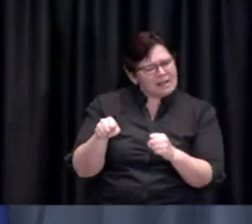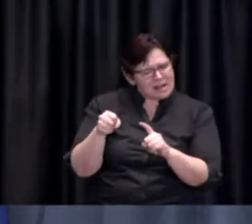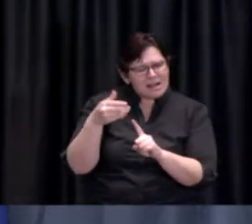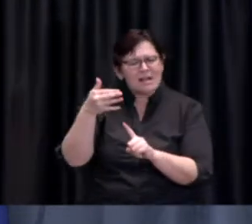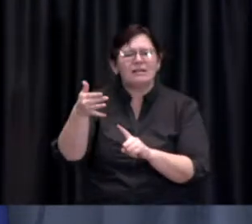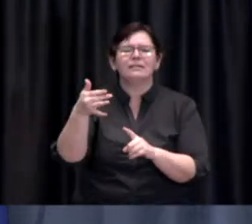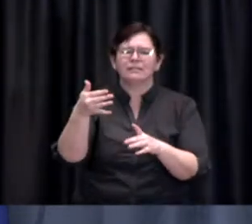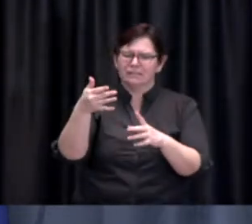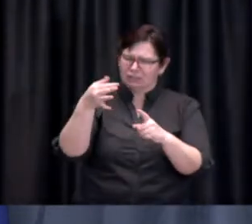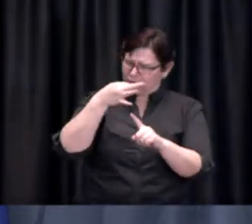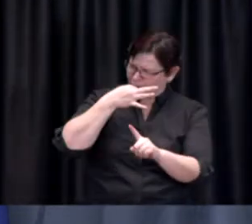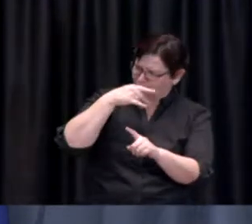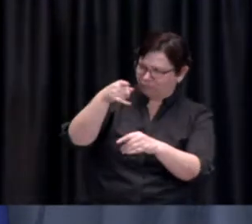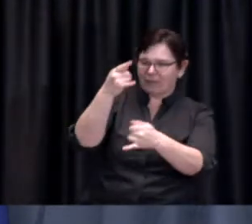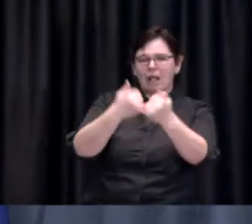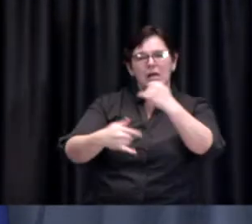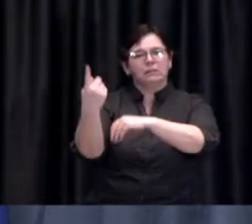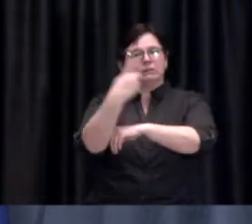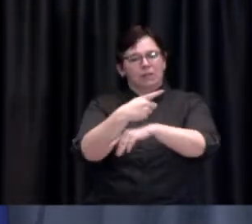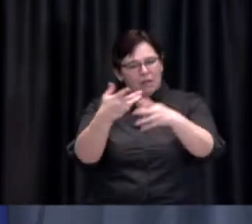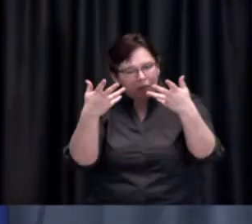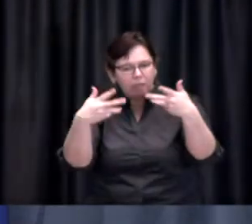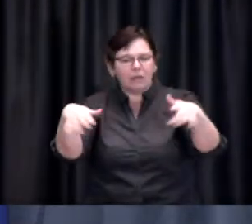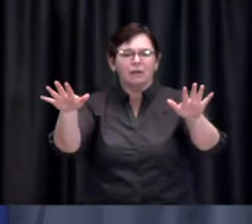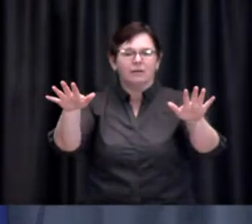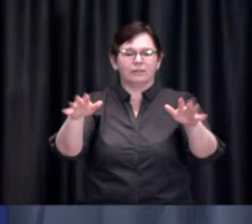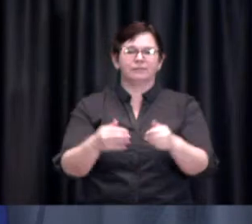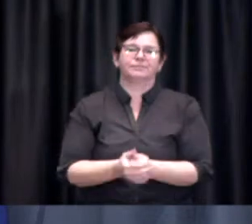I would now like to ask Dr. de Villa to provide her report for today.